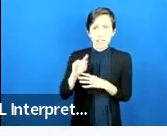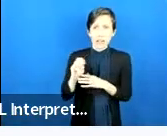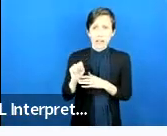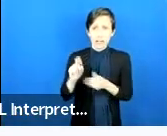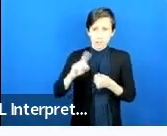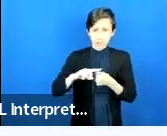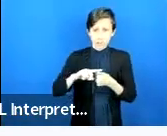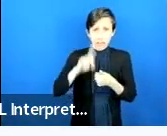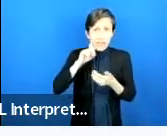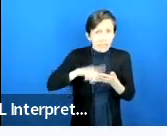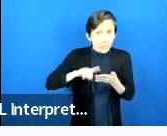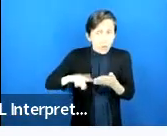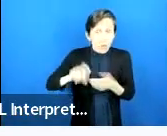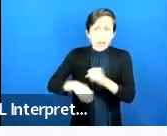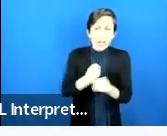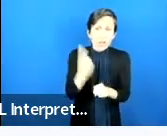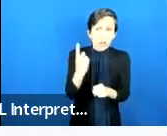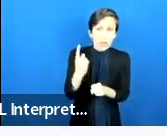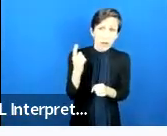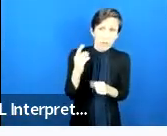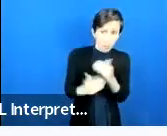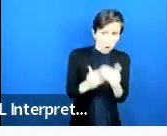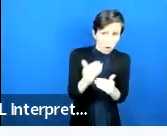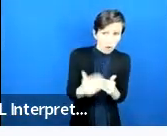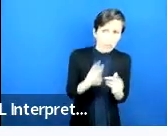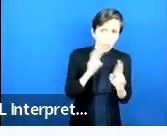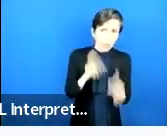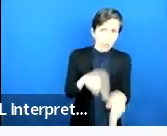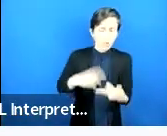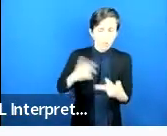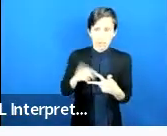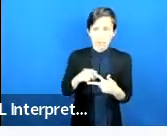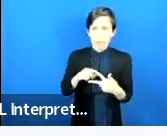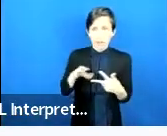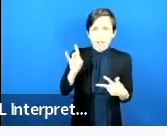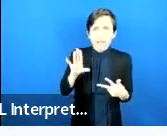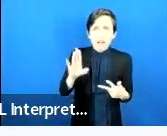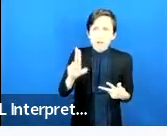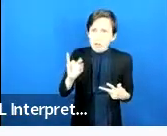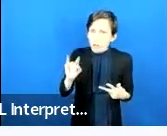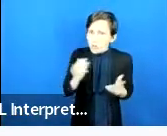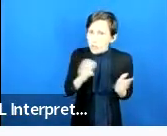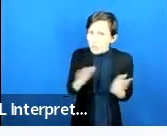progress report. Two, find your unit plan three,